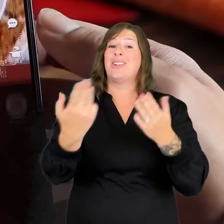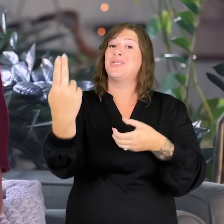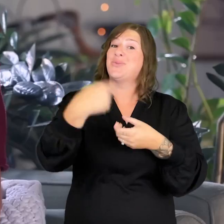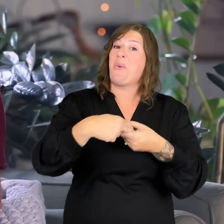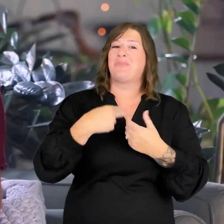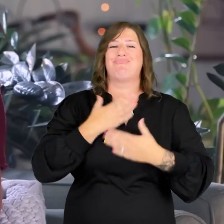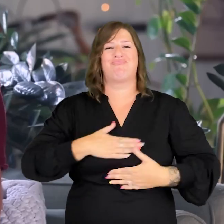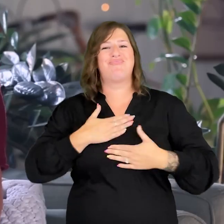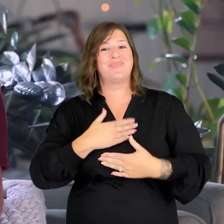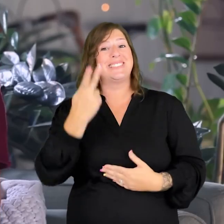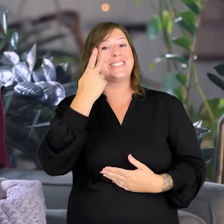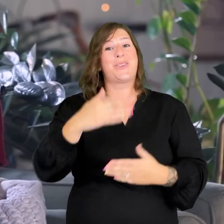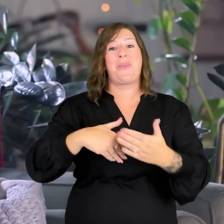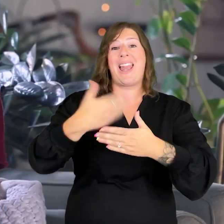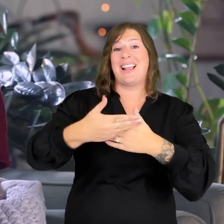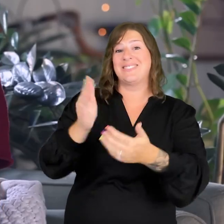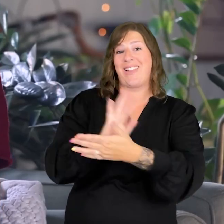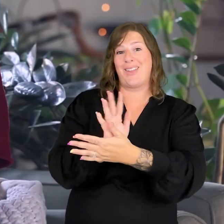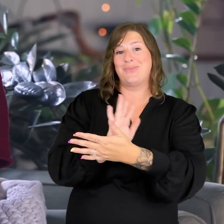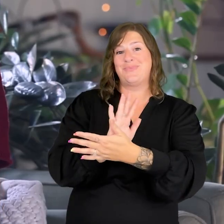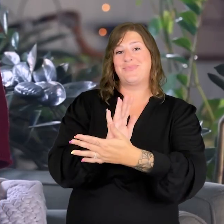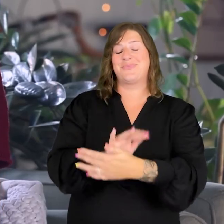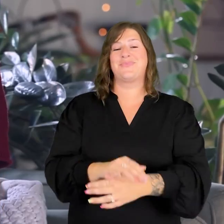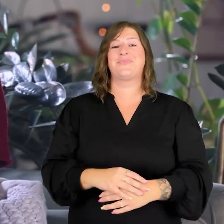I'm signing off and I'll see you in the next video.